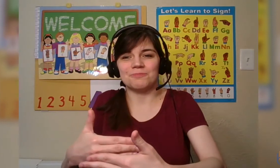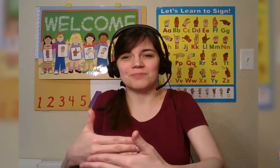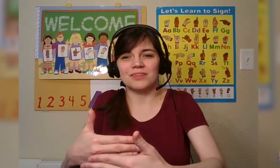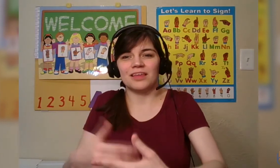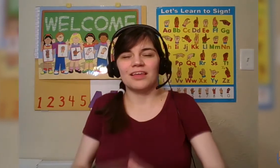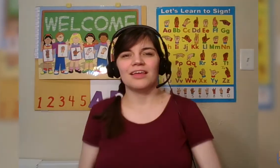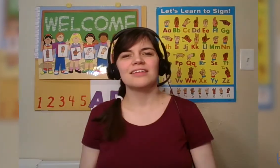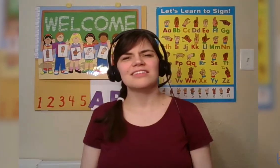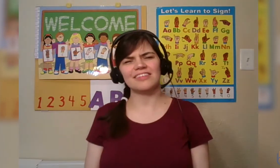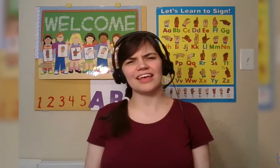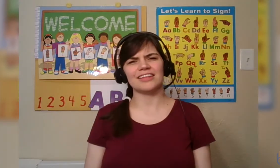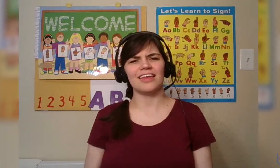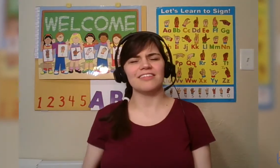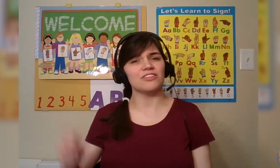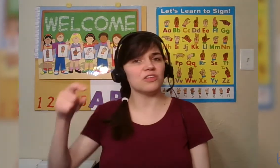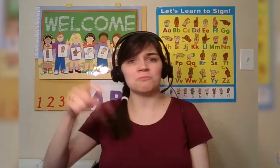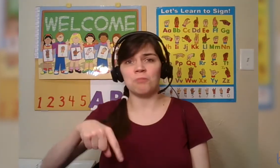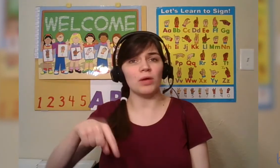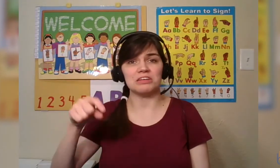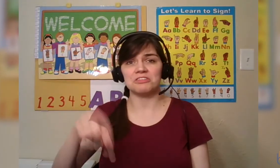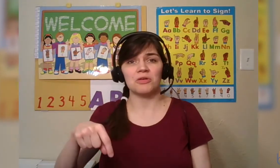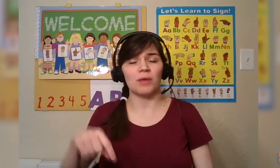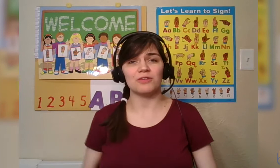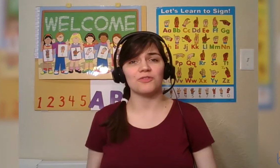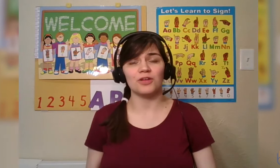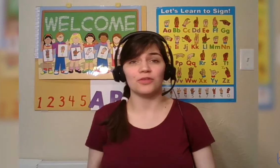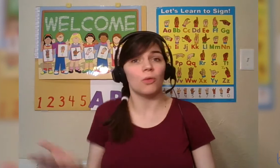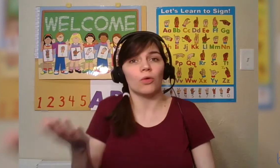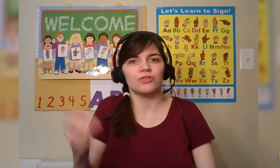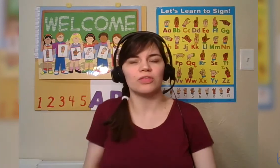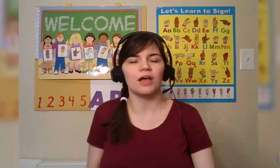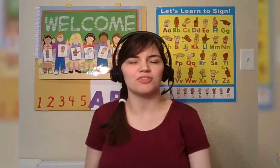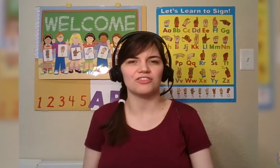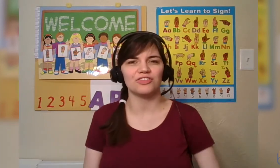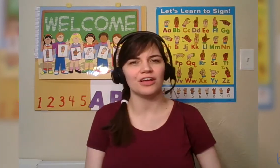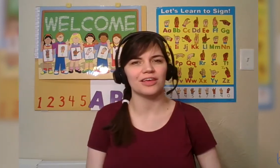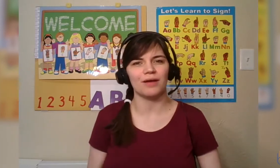To sign, "this," just point right in front of you or toward the object you're talking about.